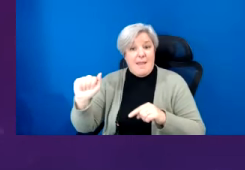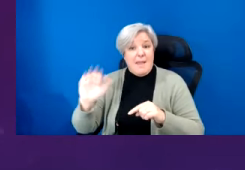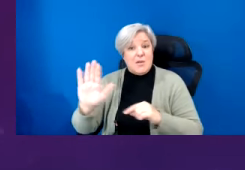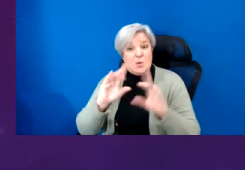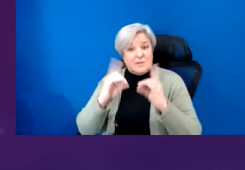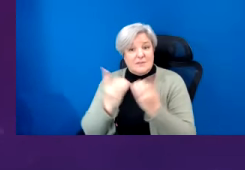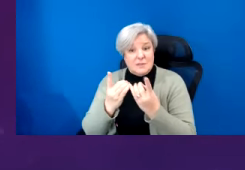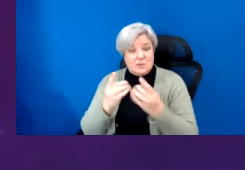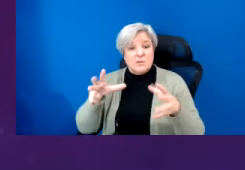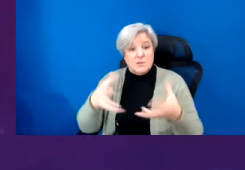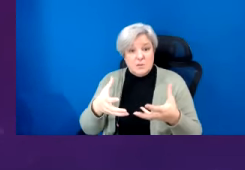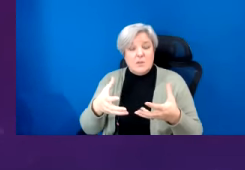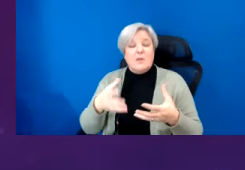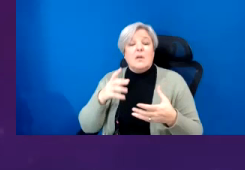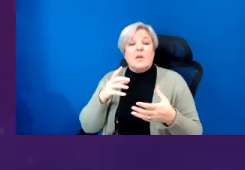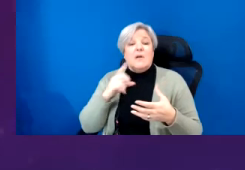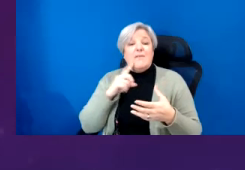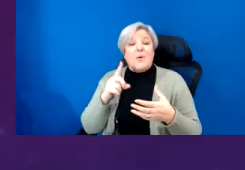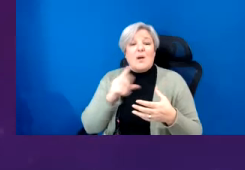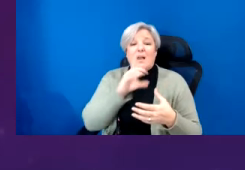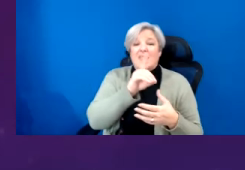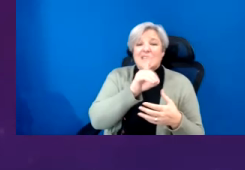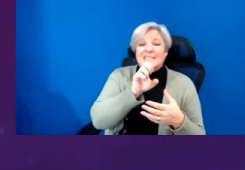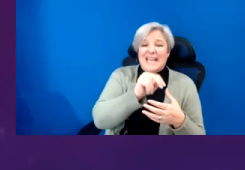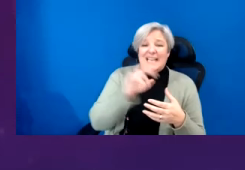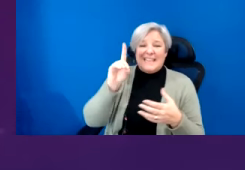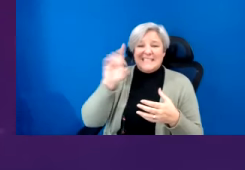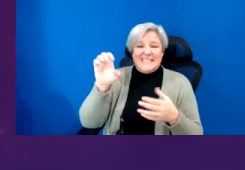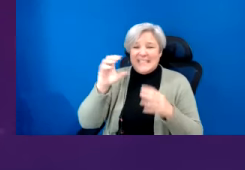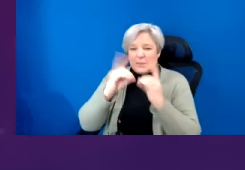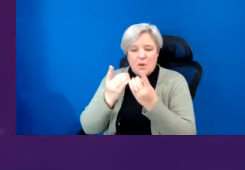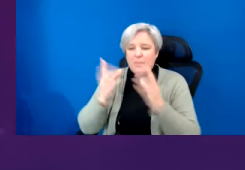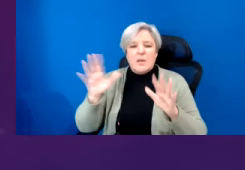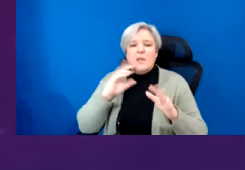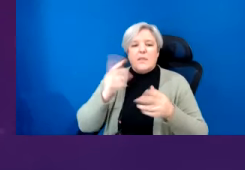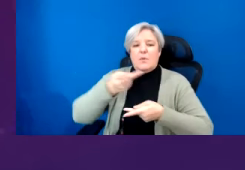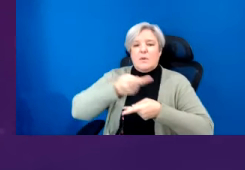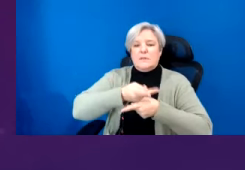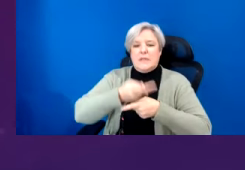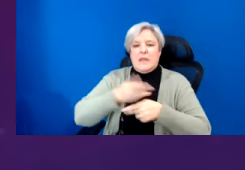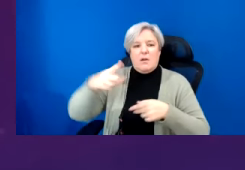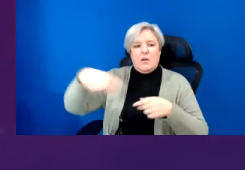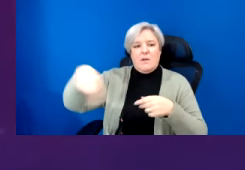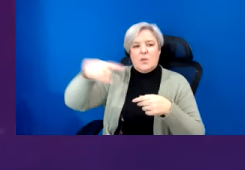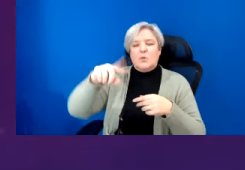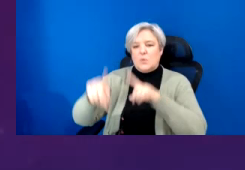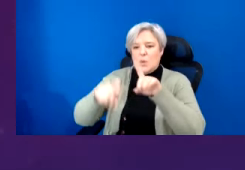And so instead of the Den and the DE department will be handing those questions, most of them,